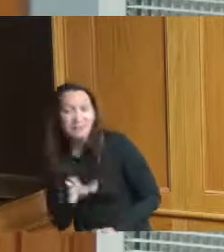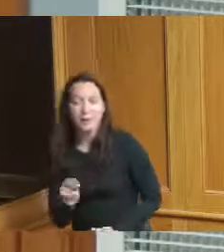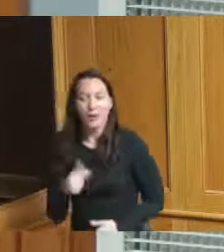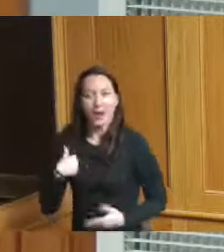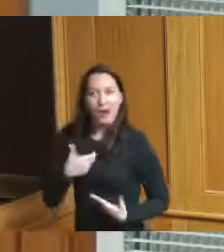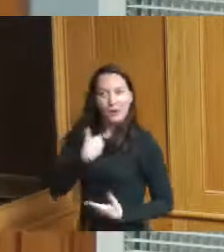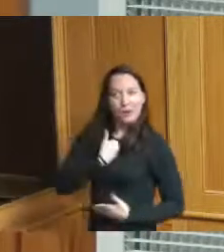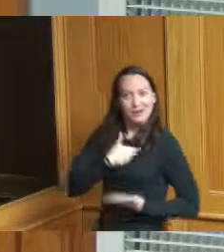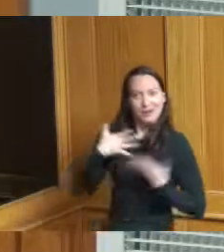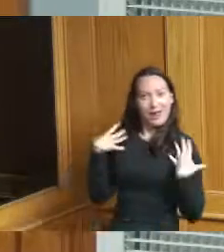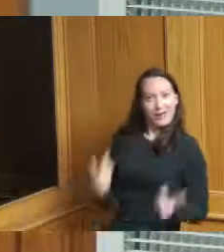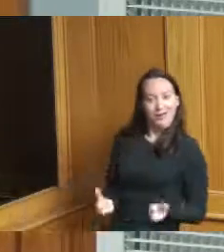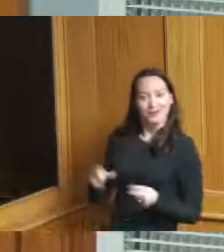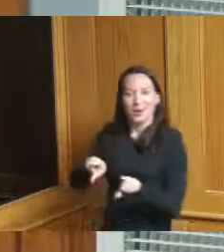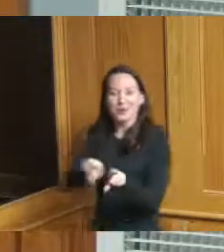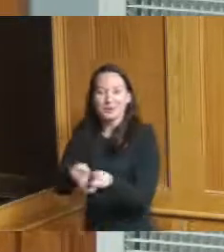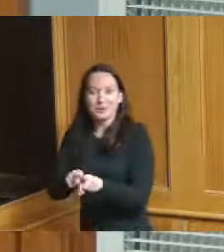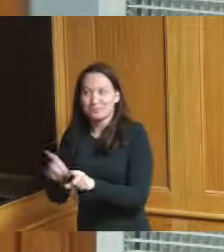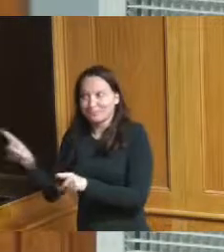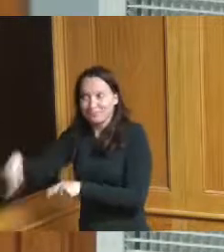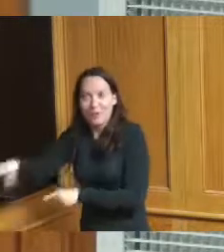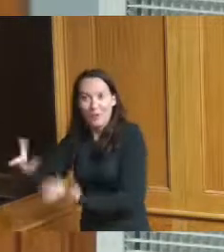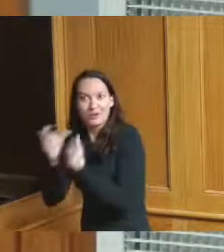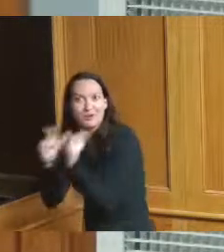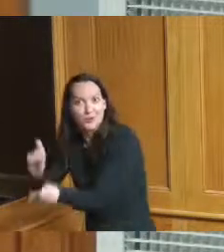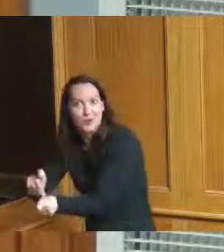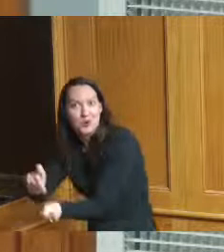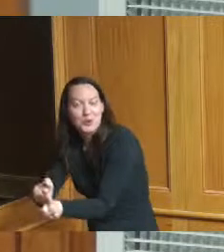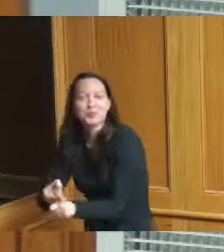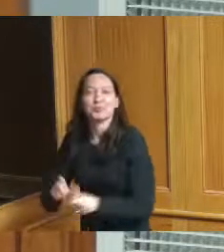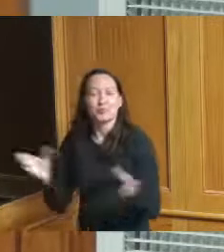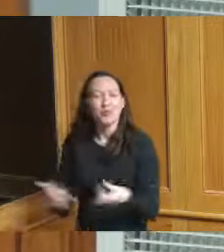members available to continue to work and I'm encouraging friends and family when they have